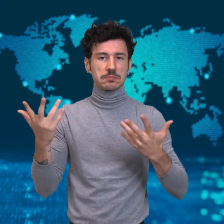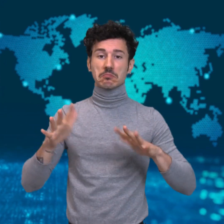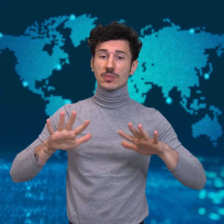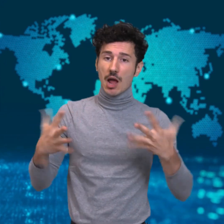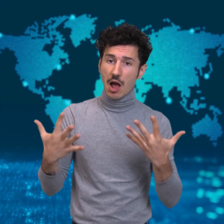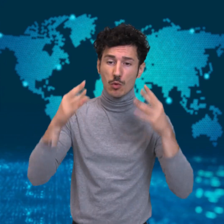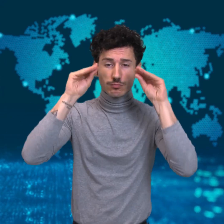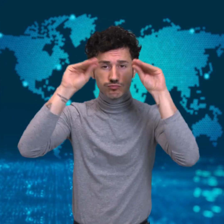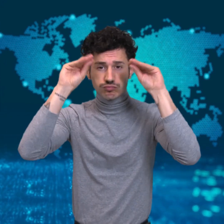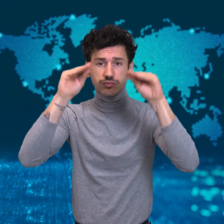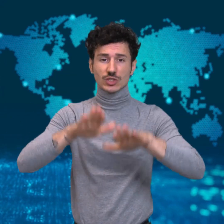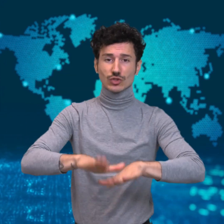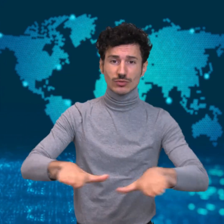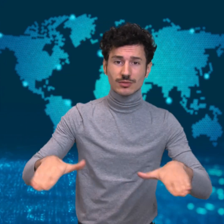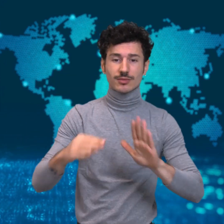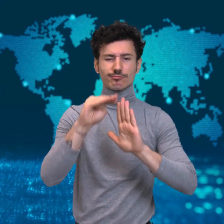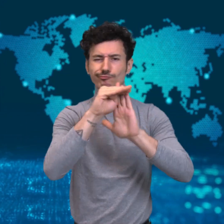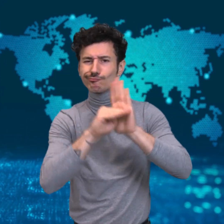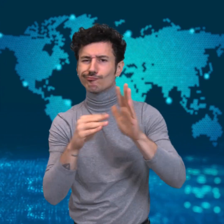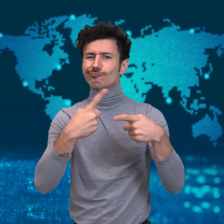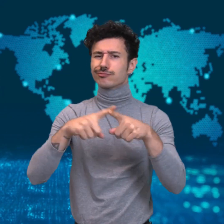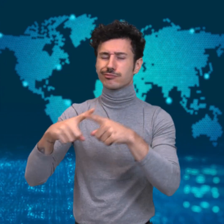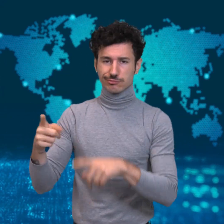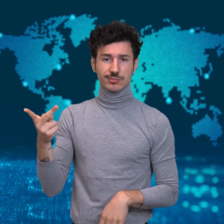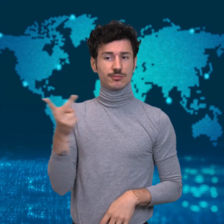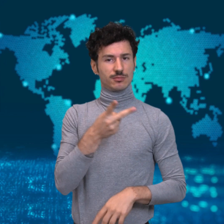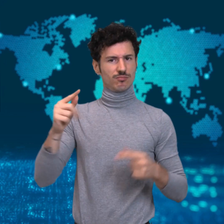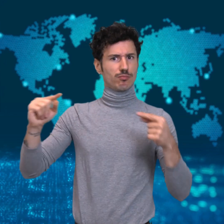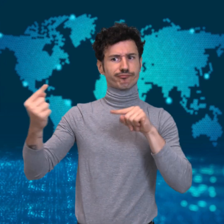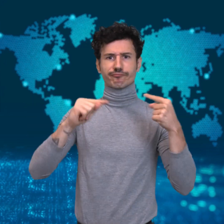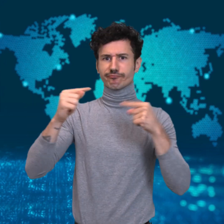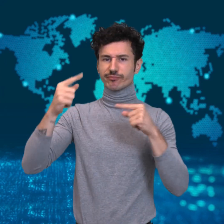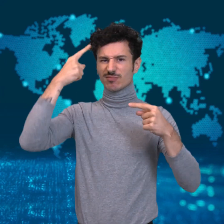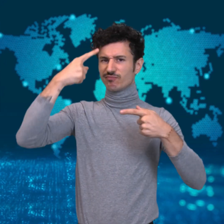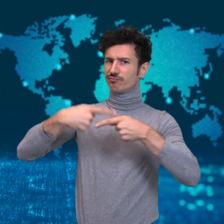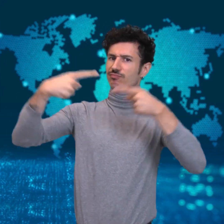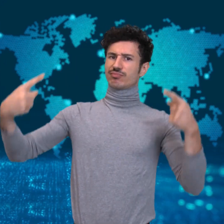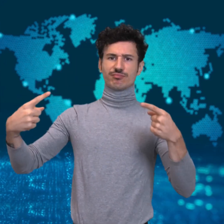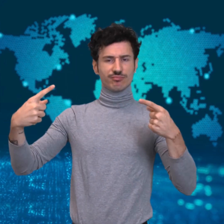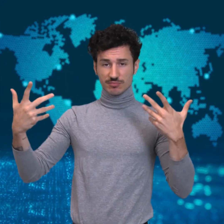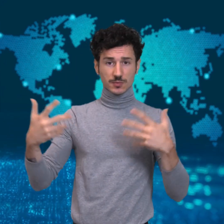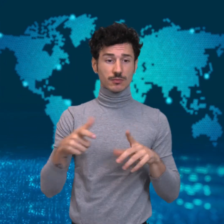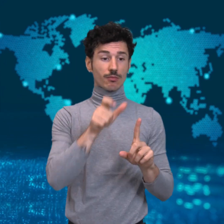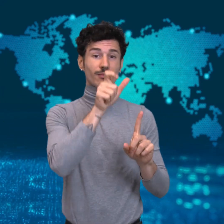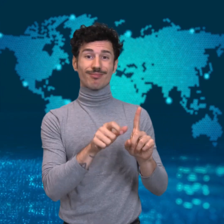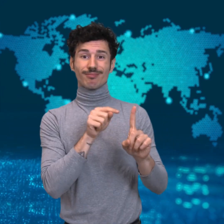and student management. She sought revenge,